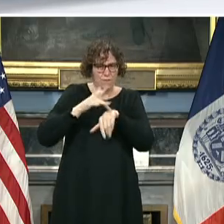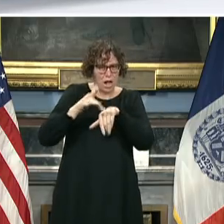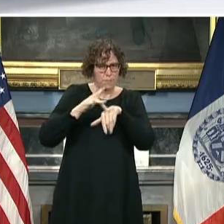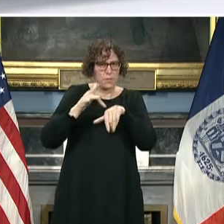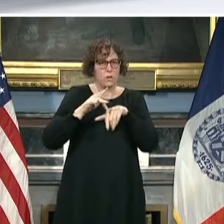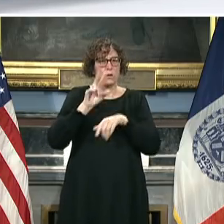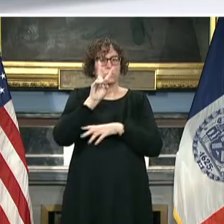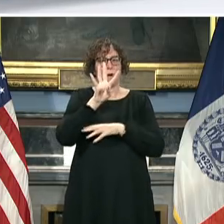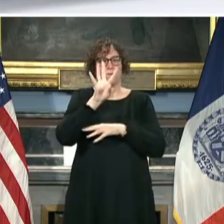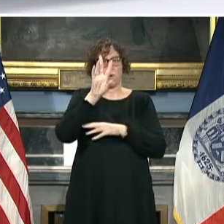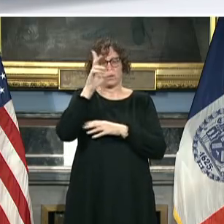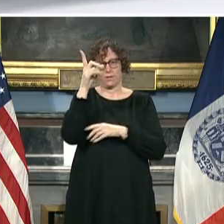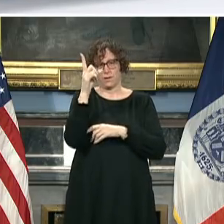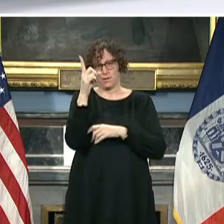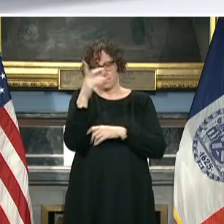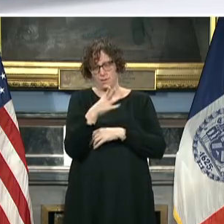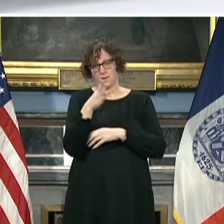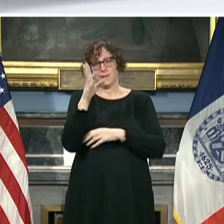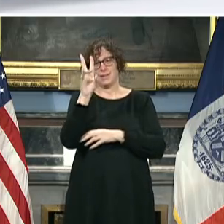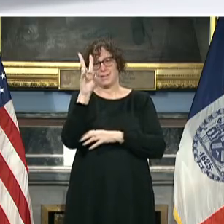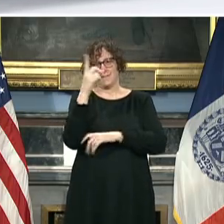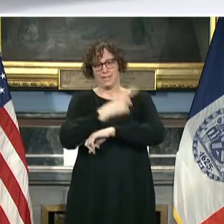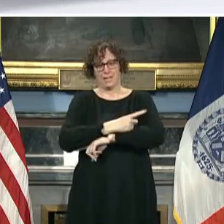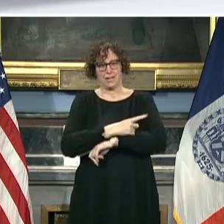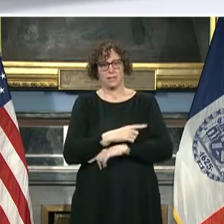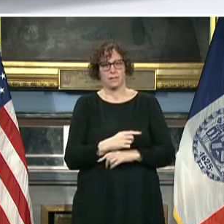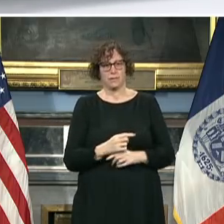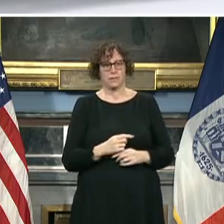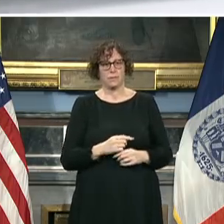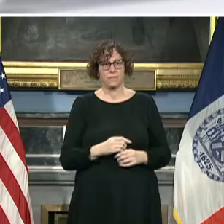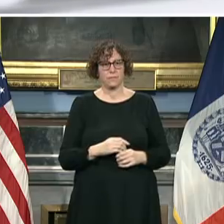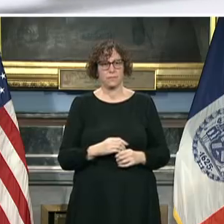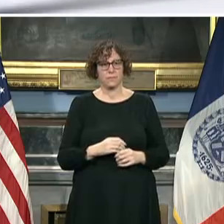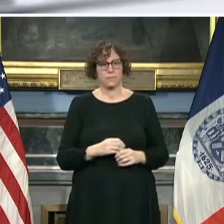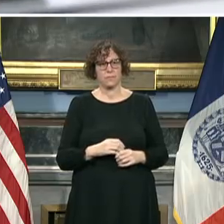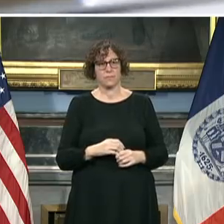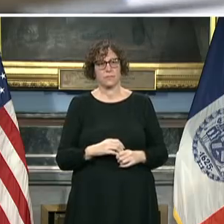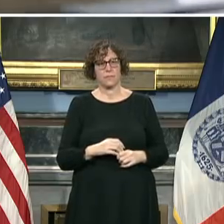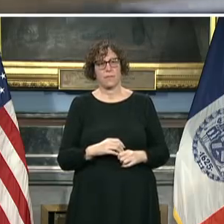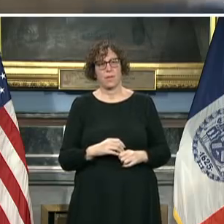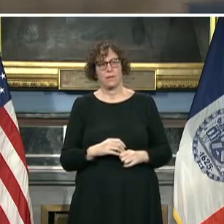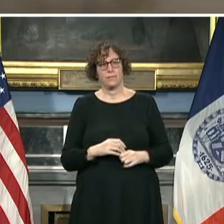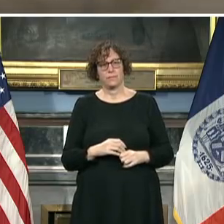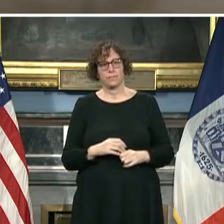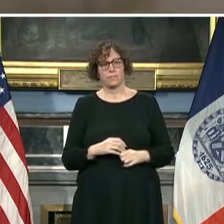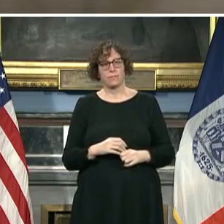DR. BARBAU AND THE ADVICE OF THOSE BEING MADIETTD TO THE